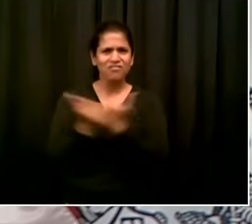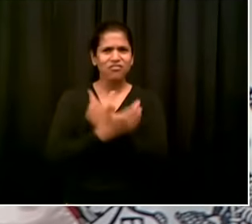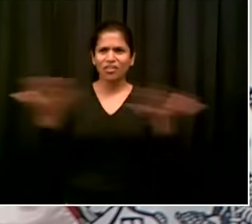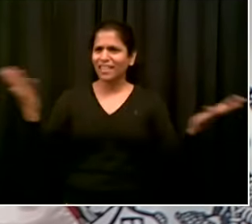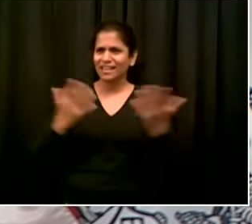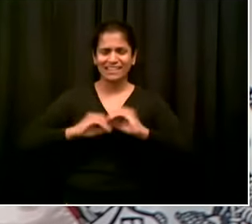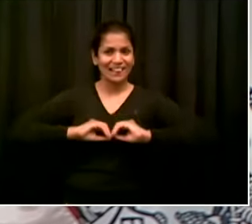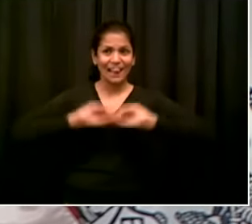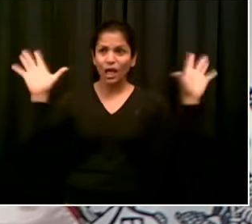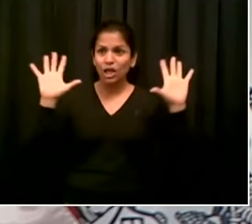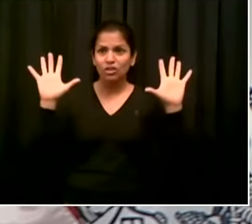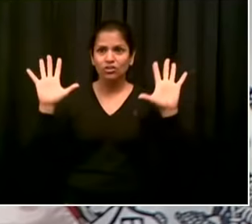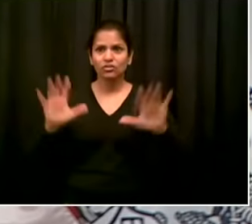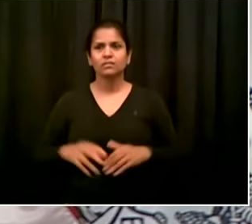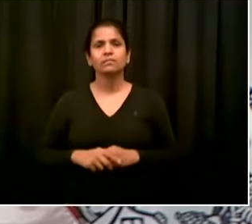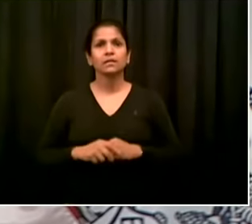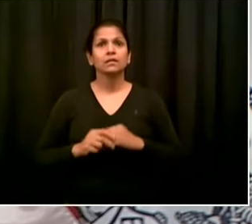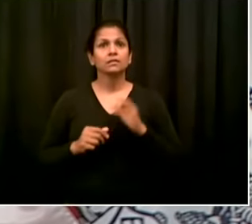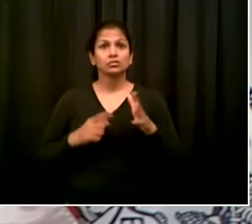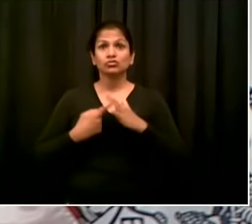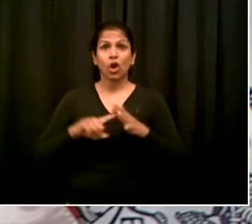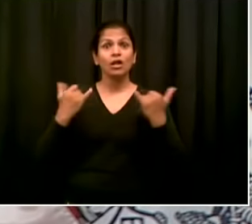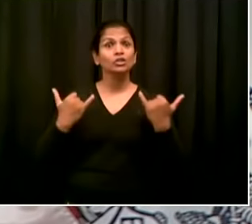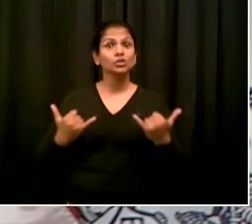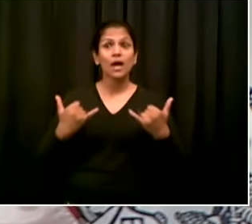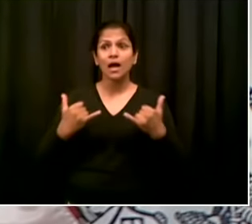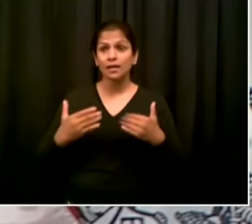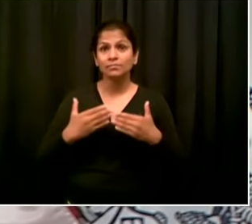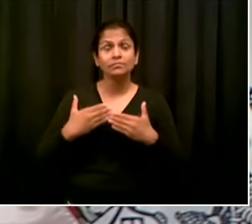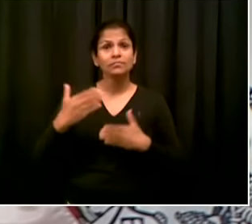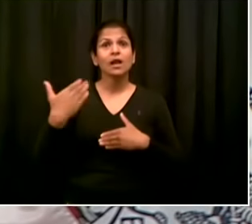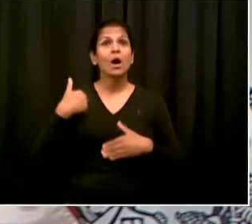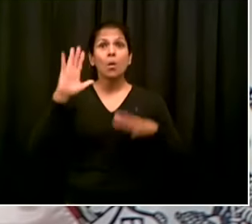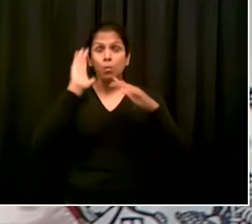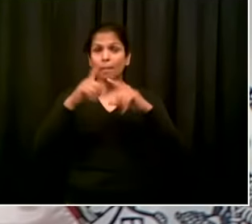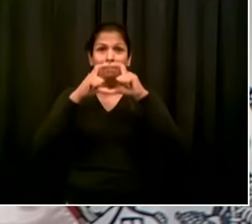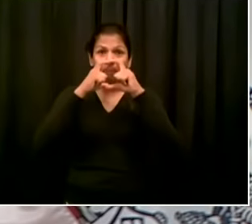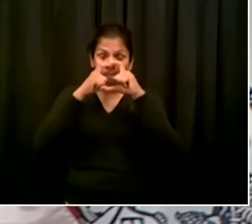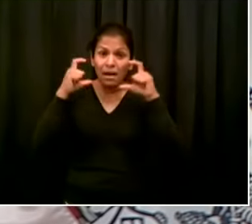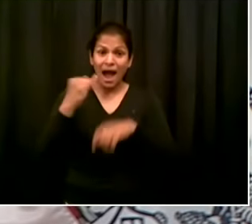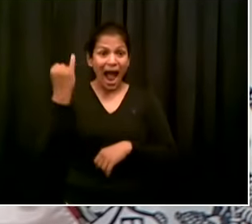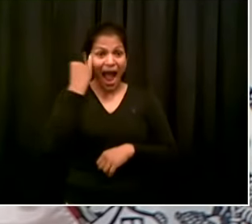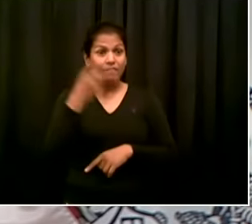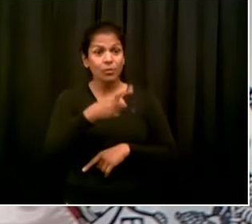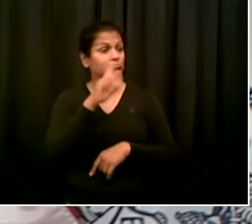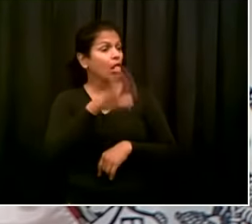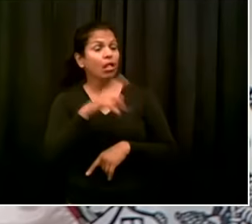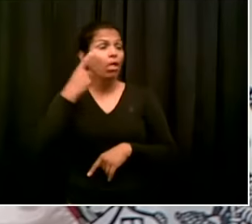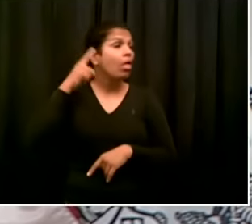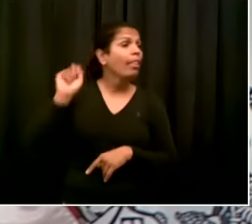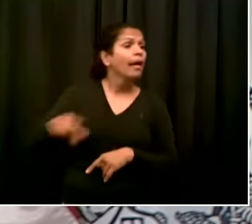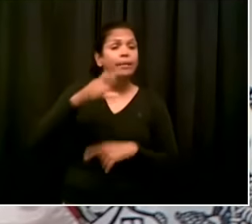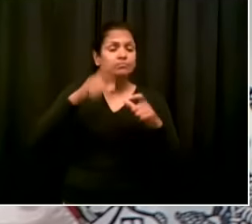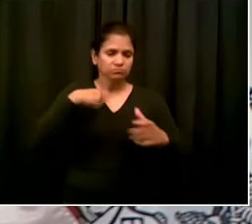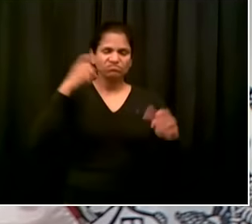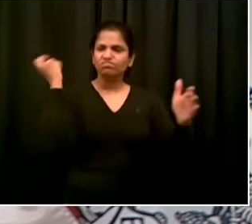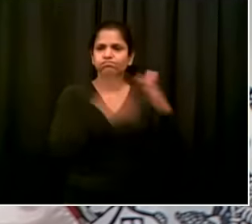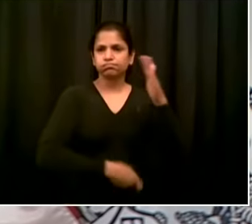THIS PROBLEM